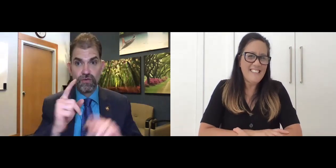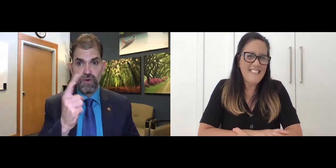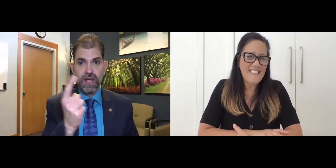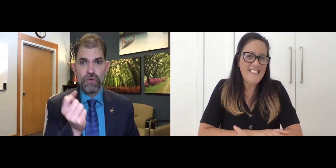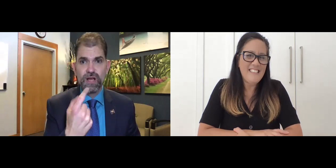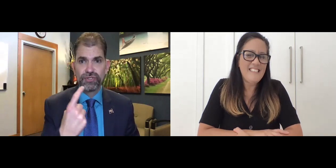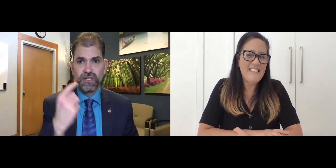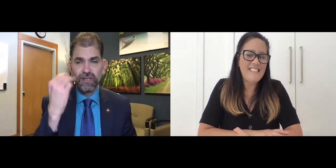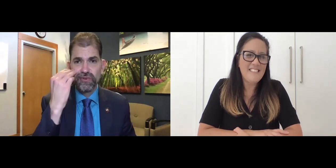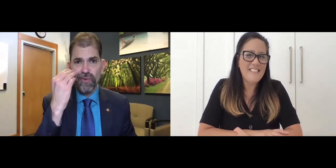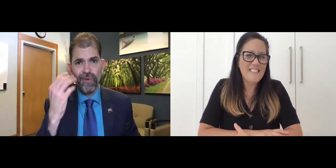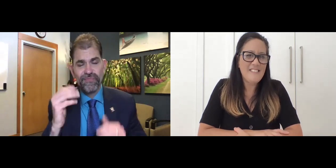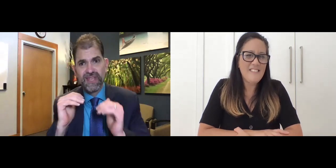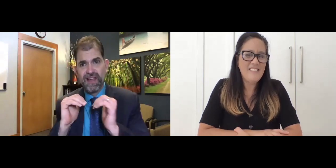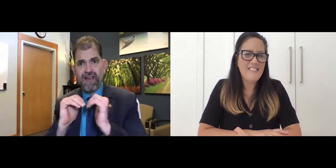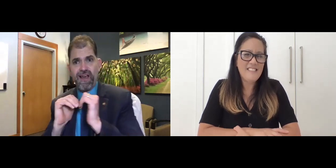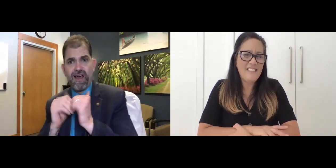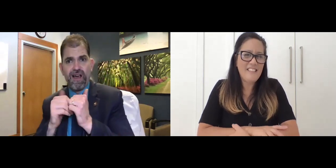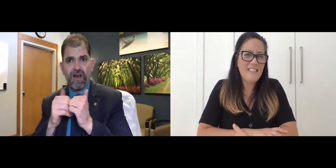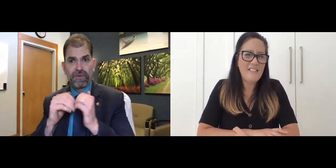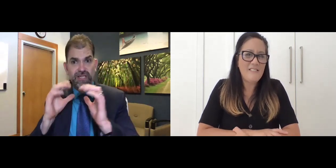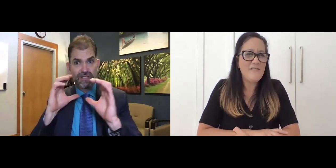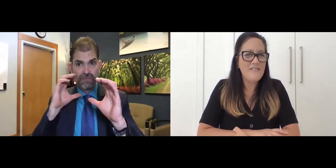Yes, that's an excellent question